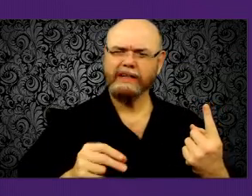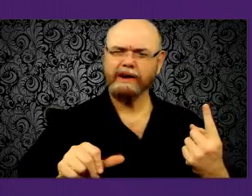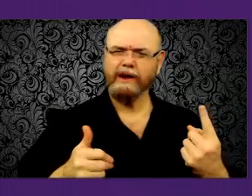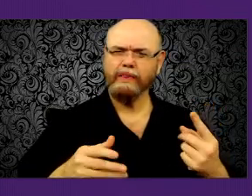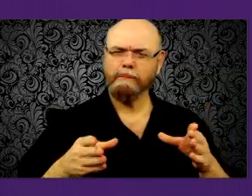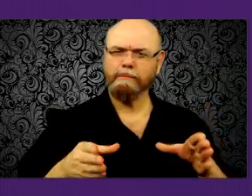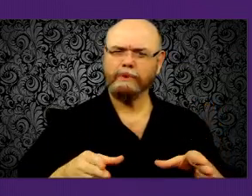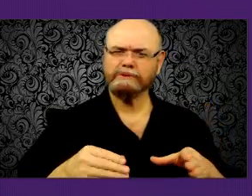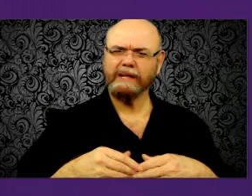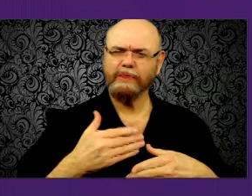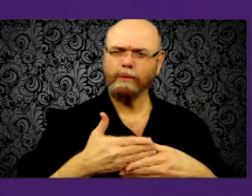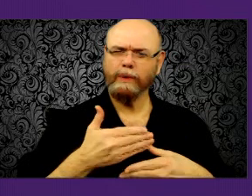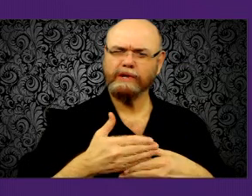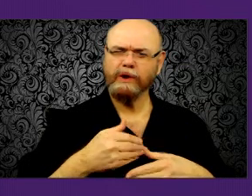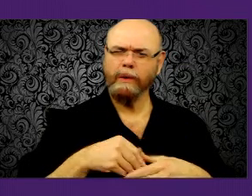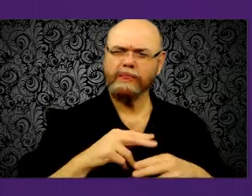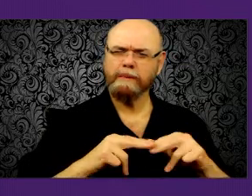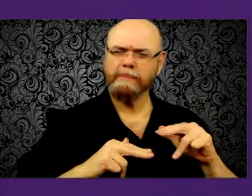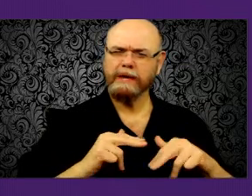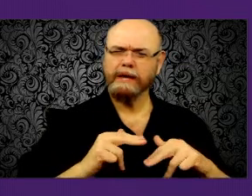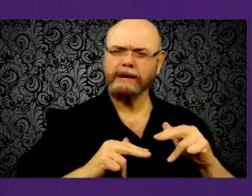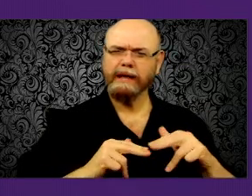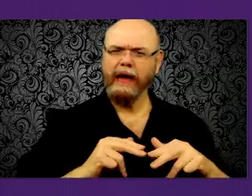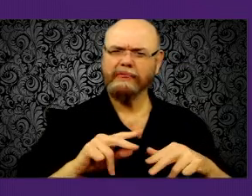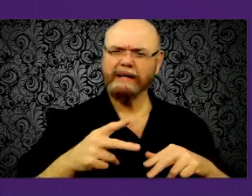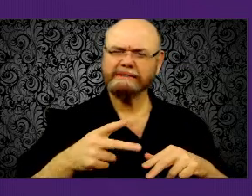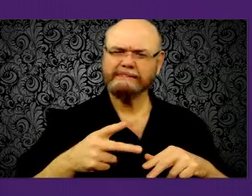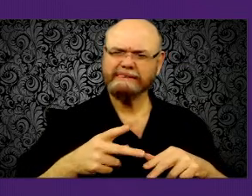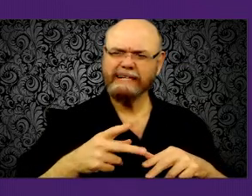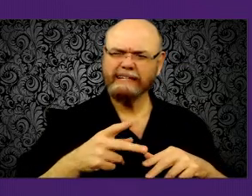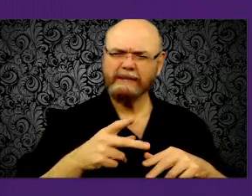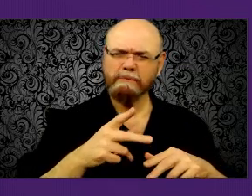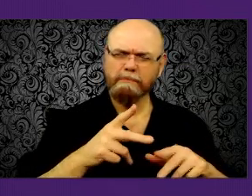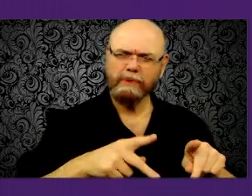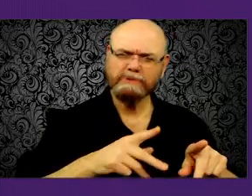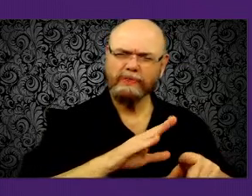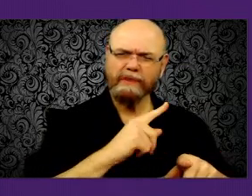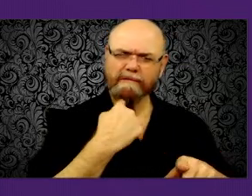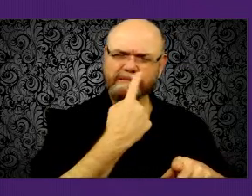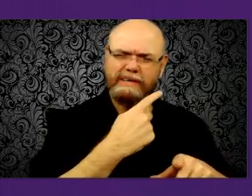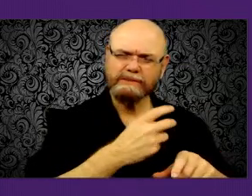building. The second person's face is hard to see, so the design may be a little bit patchy.